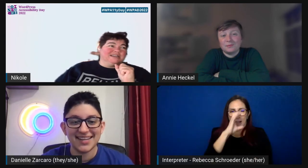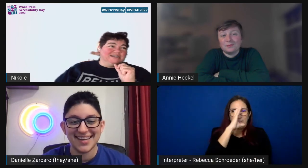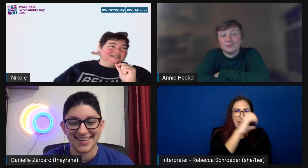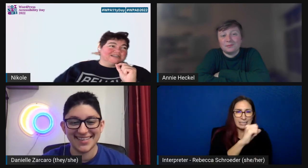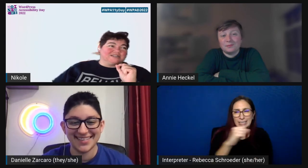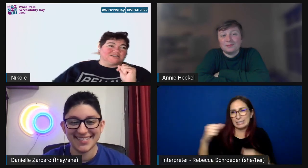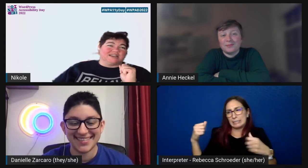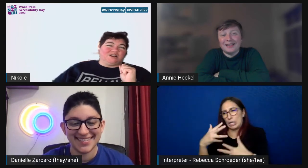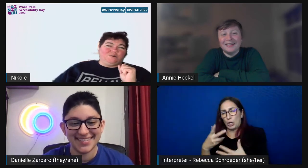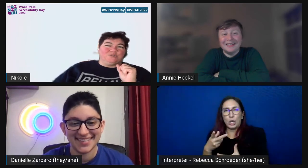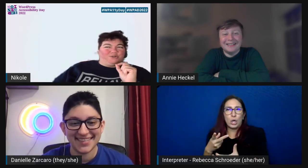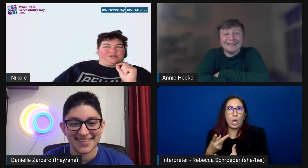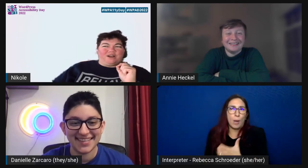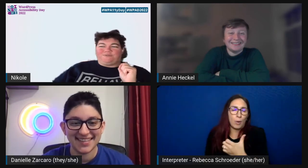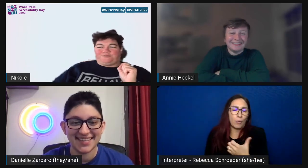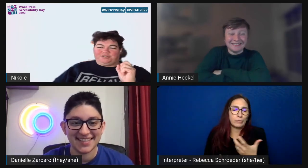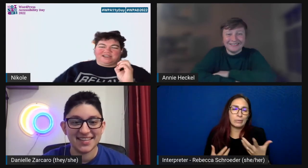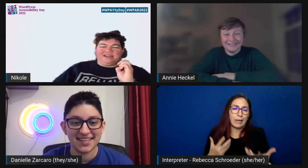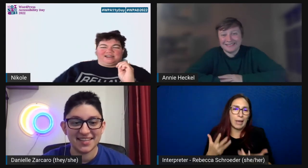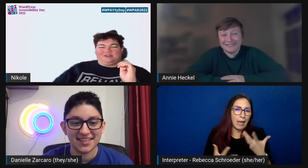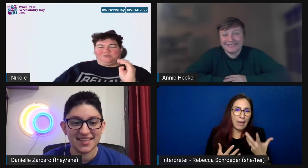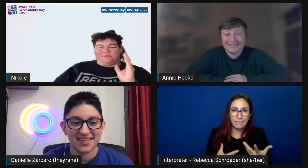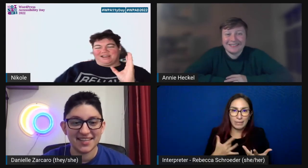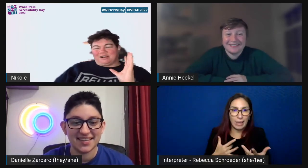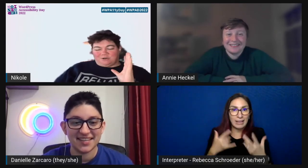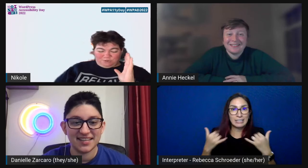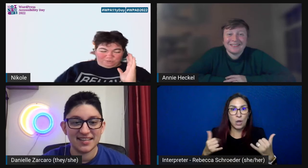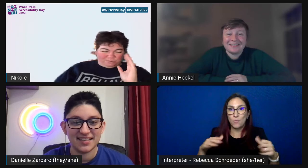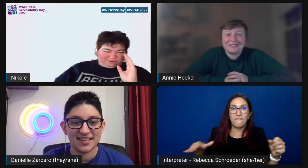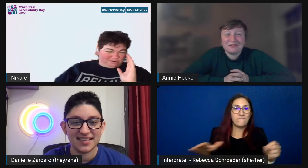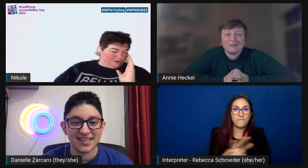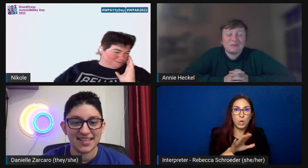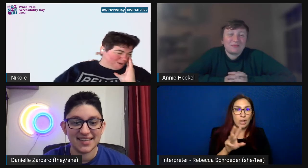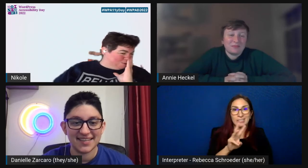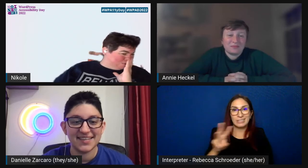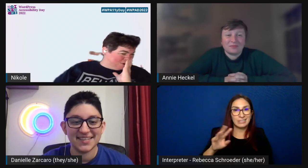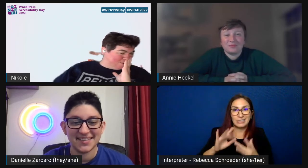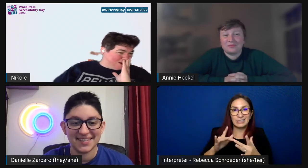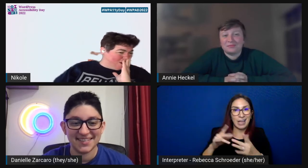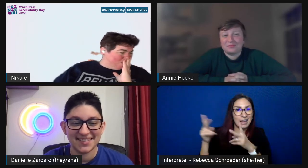because it's like, you can now full site editor. I'm like, "Oh no, oh no.